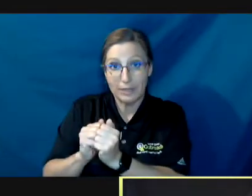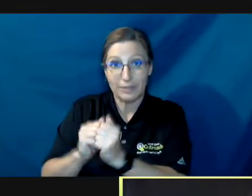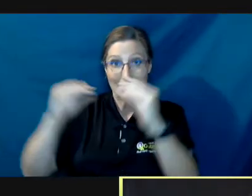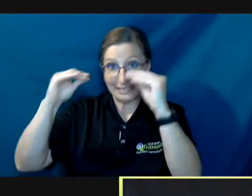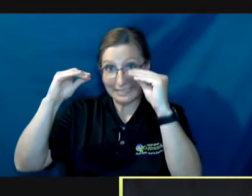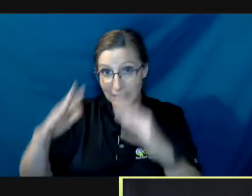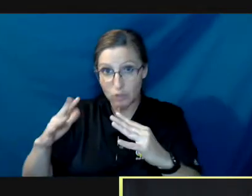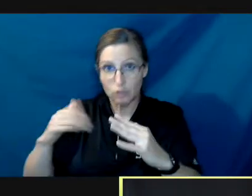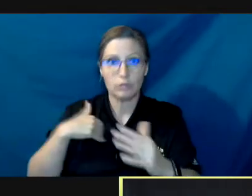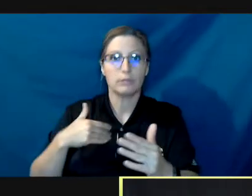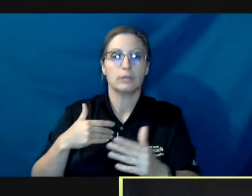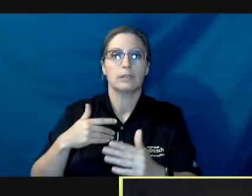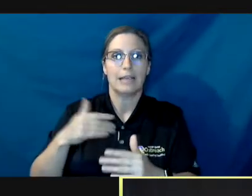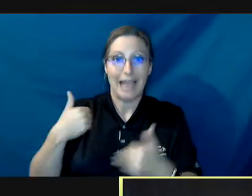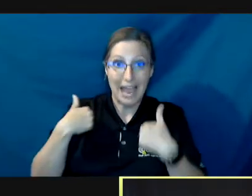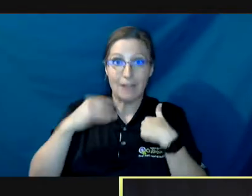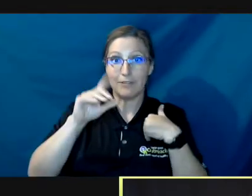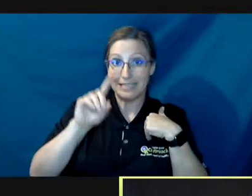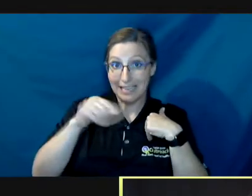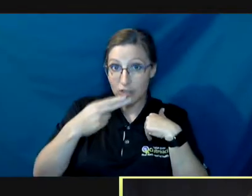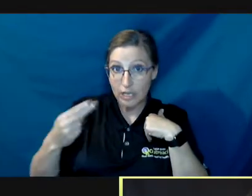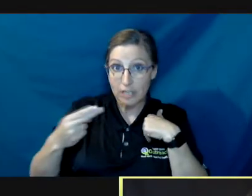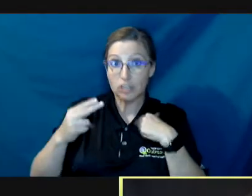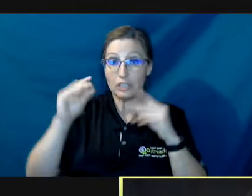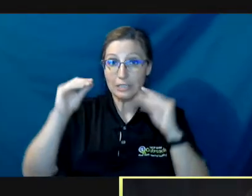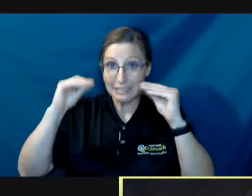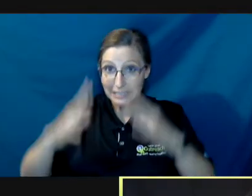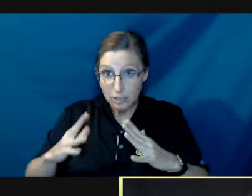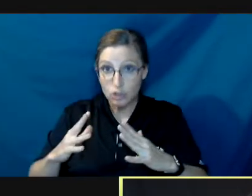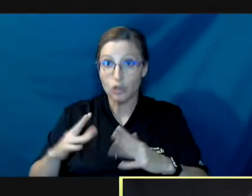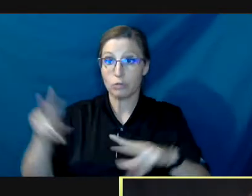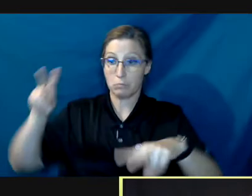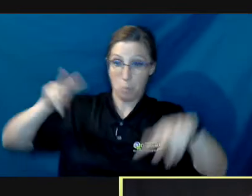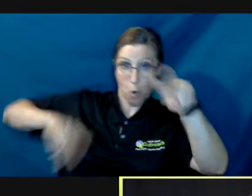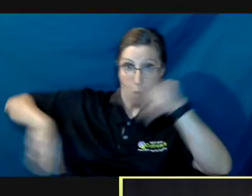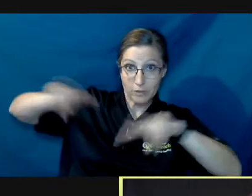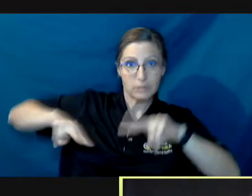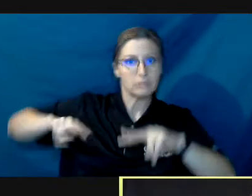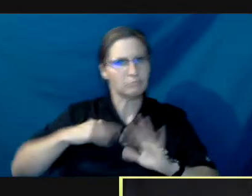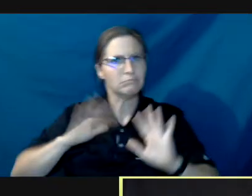with the supervision of a DHH teacher, those services can be provided.